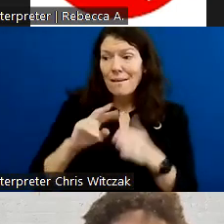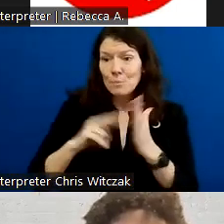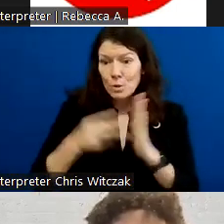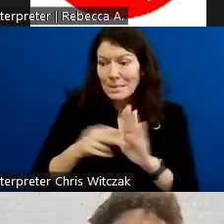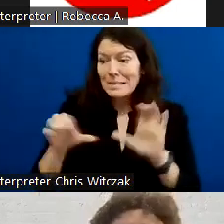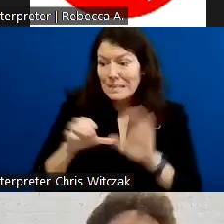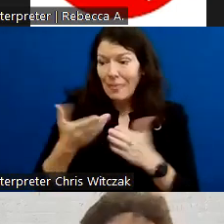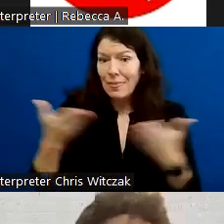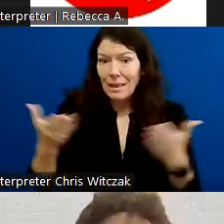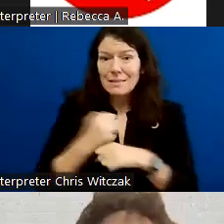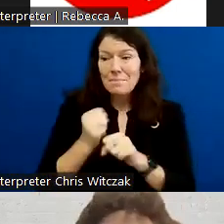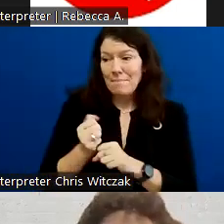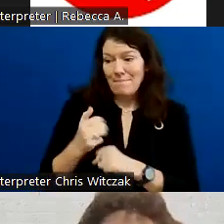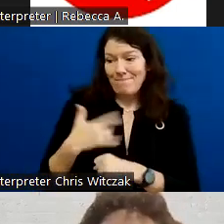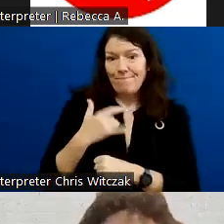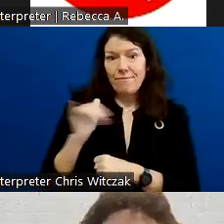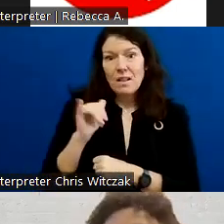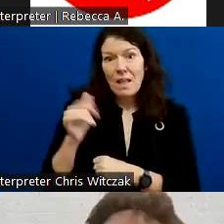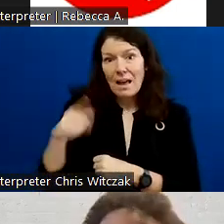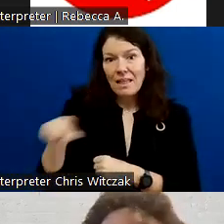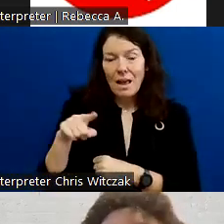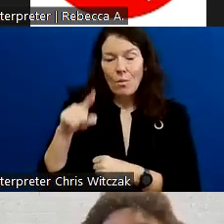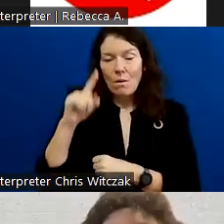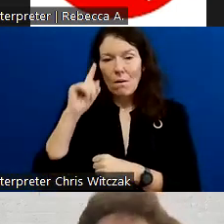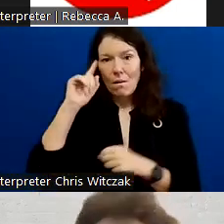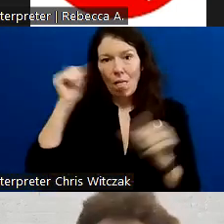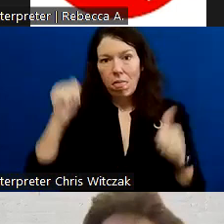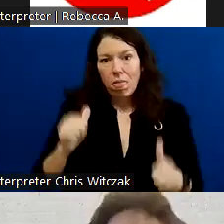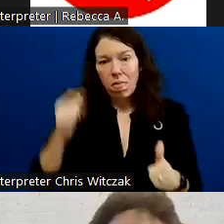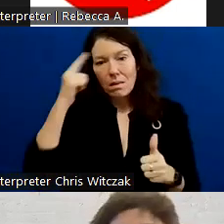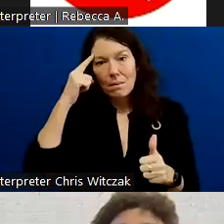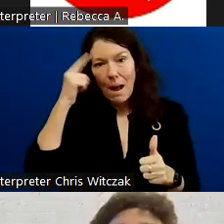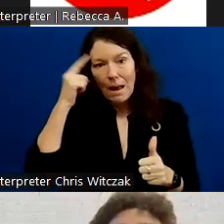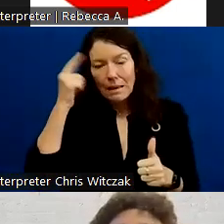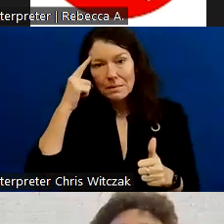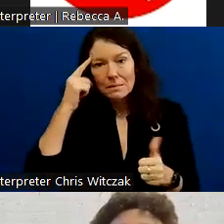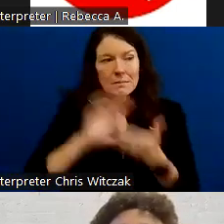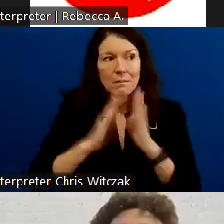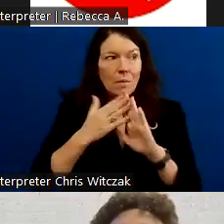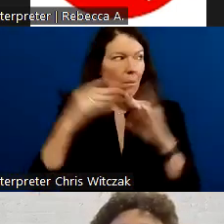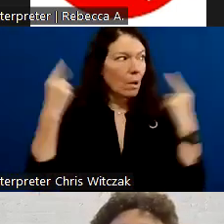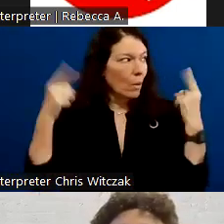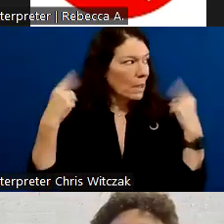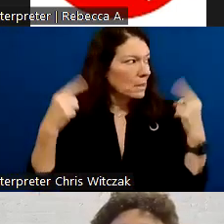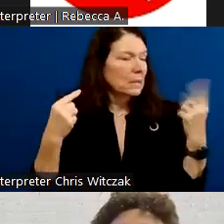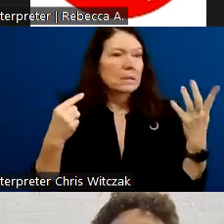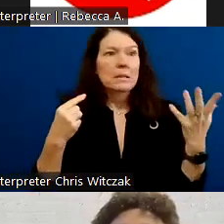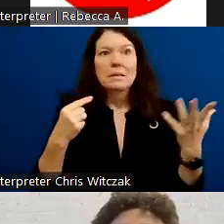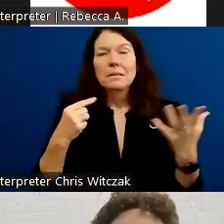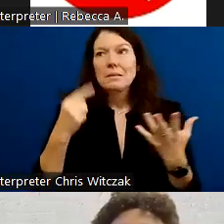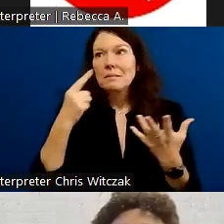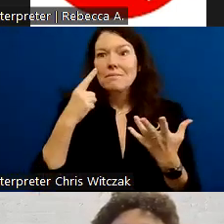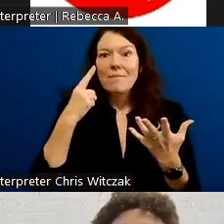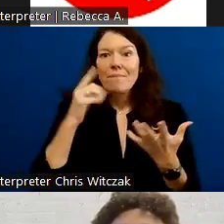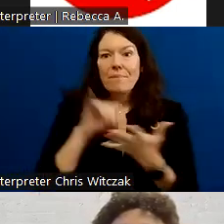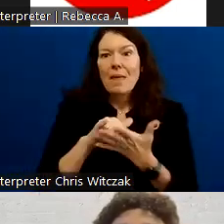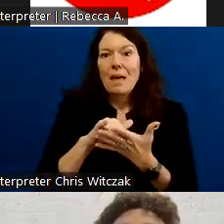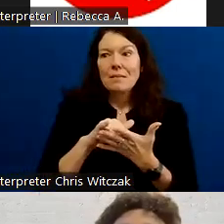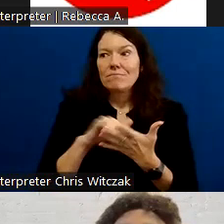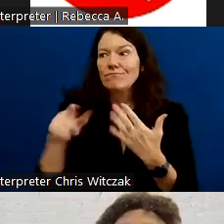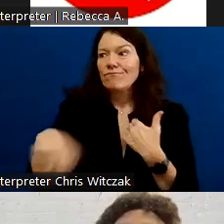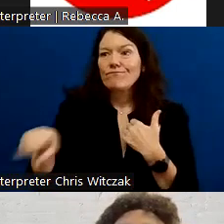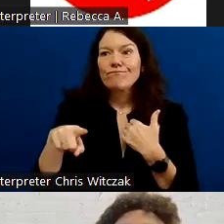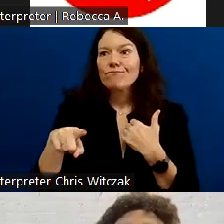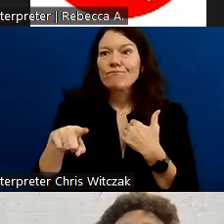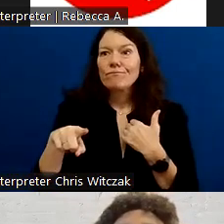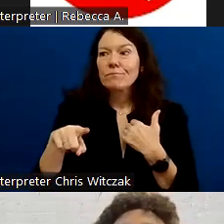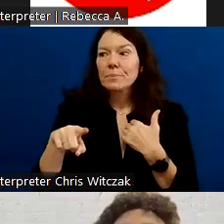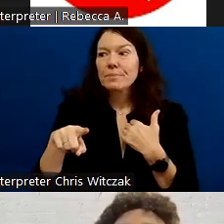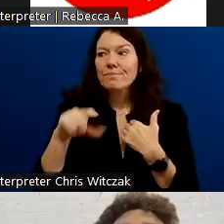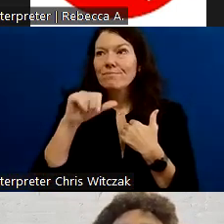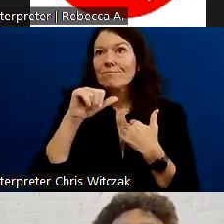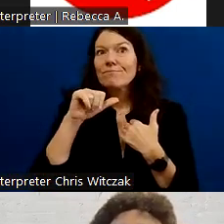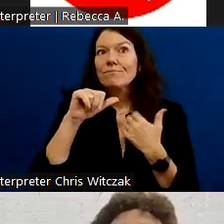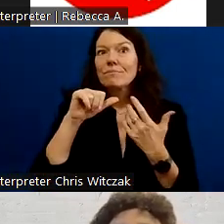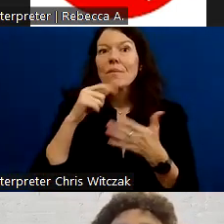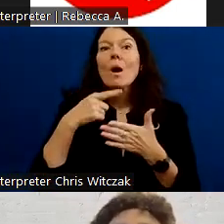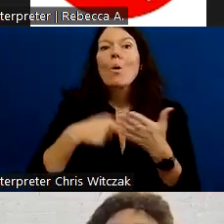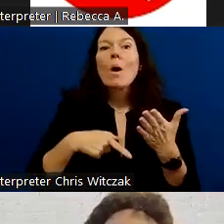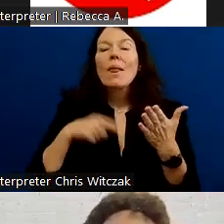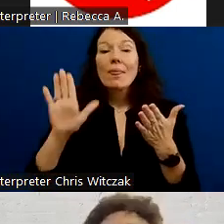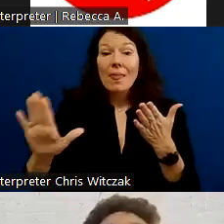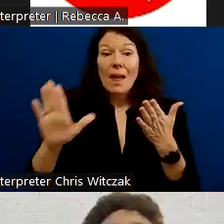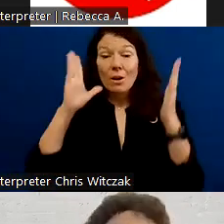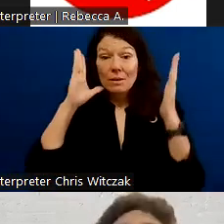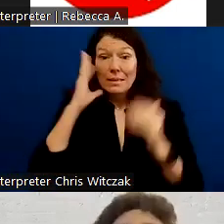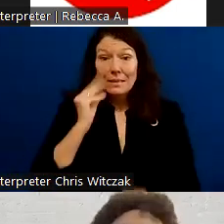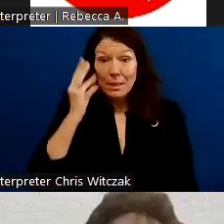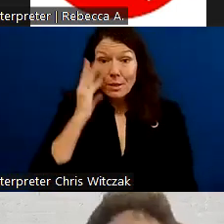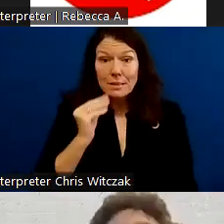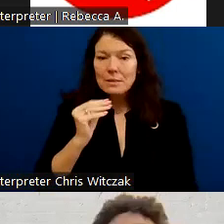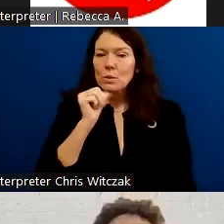like they were losing their mind that what they were experiencing was not real was